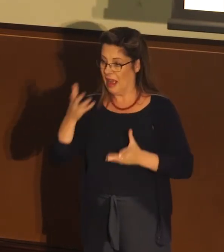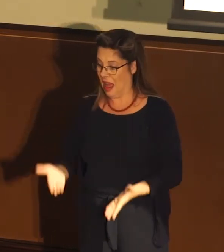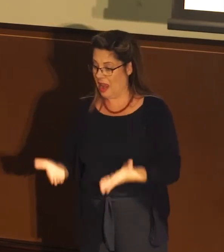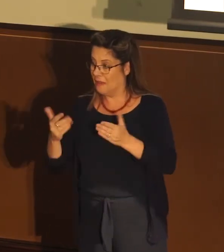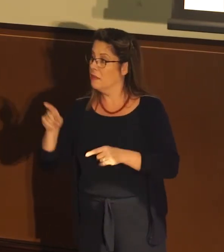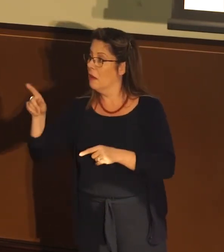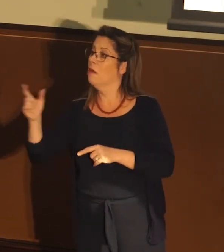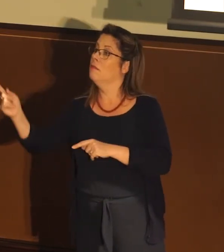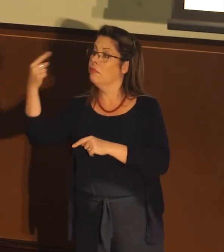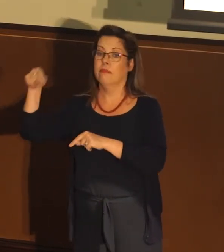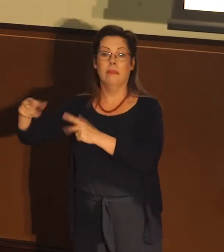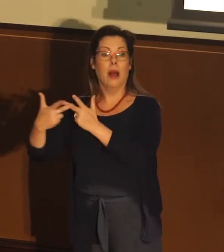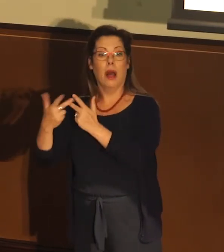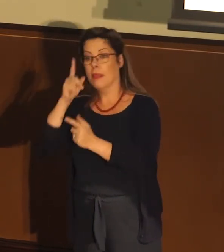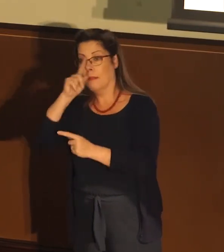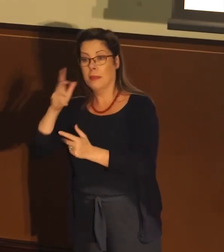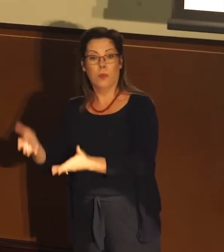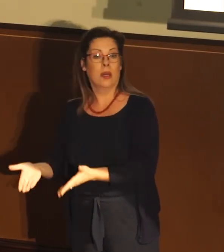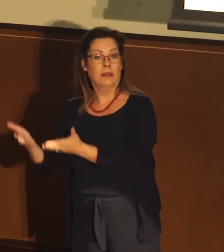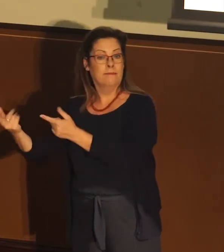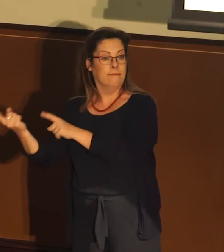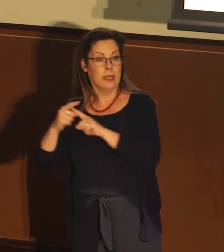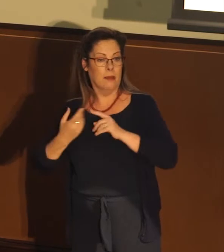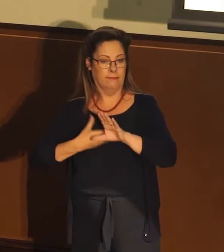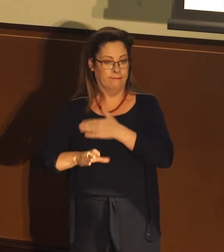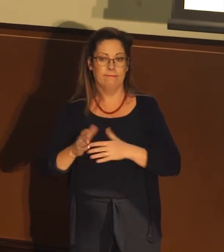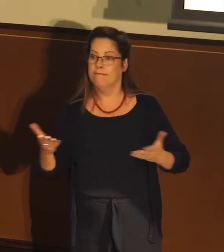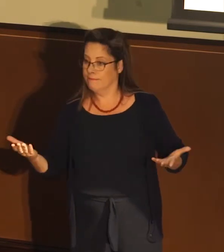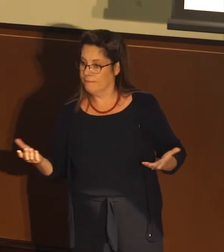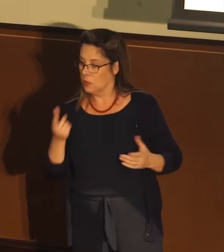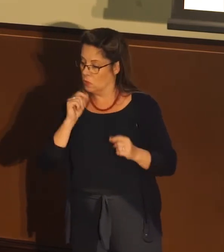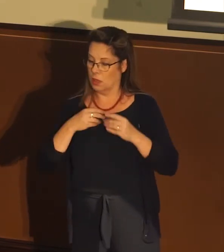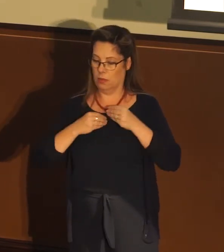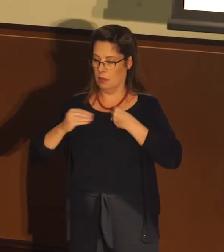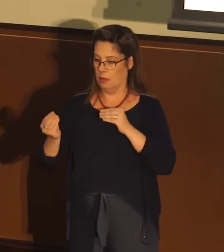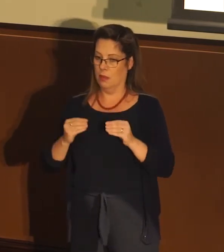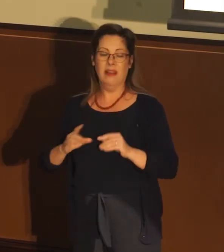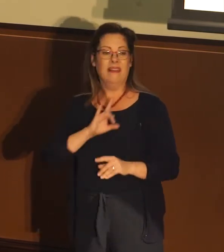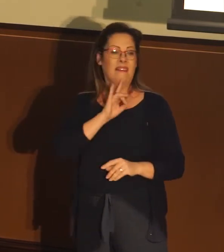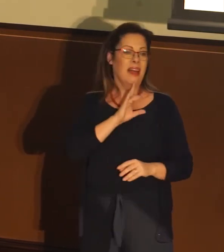equipment, plant equipment that they can use as well to help. Electrical experts, timber experts, building